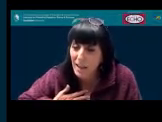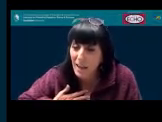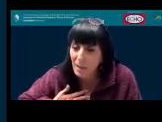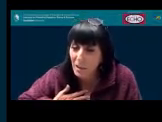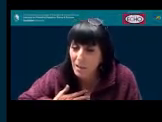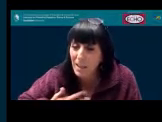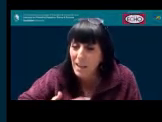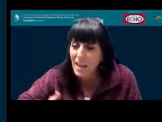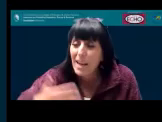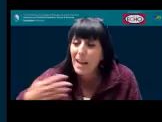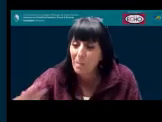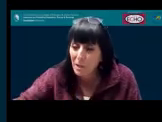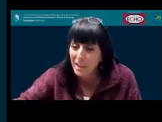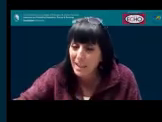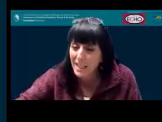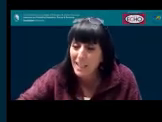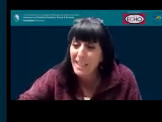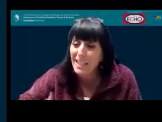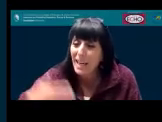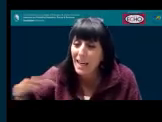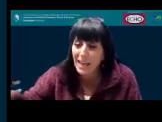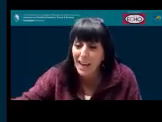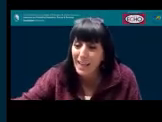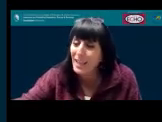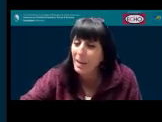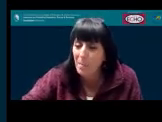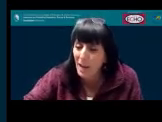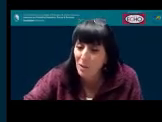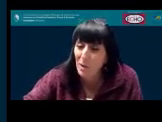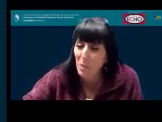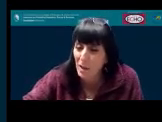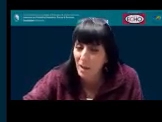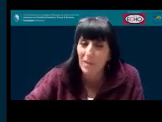that I work with and present it, and I come back with a wealth of